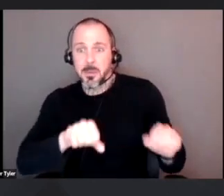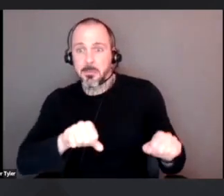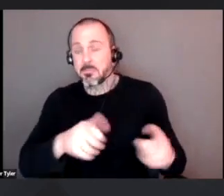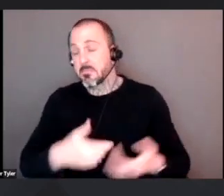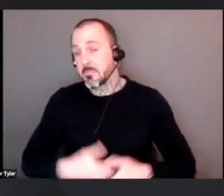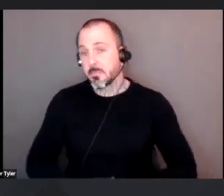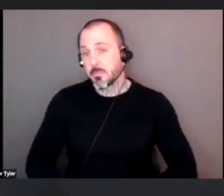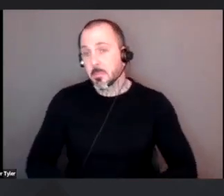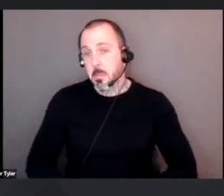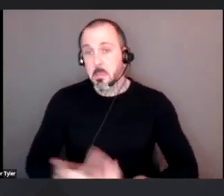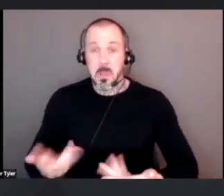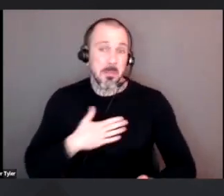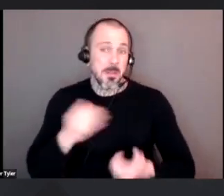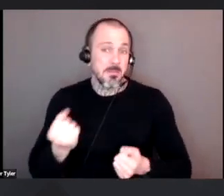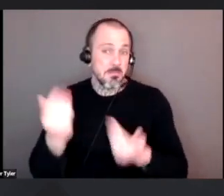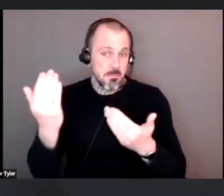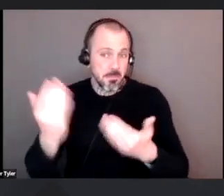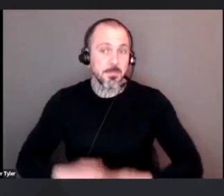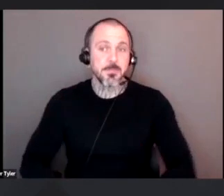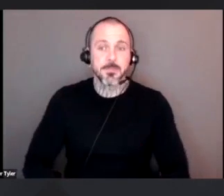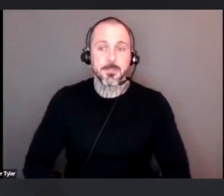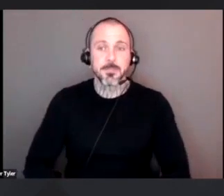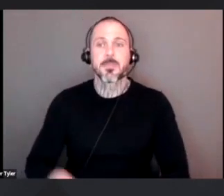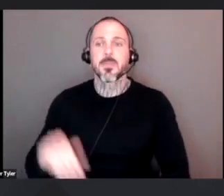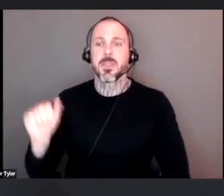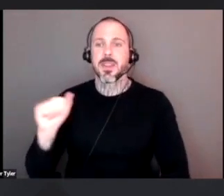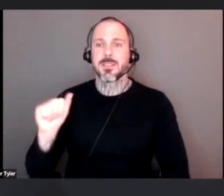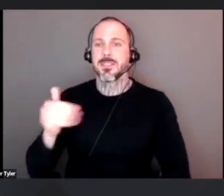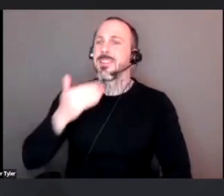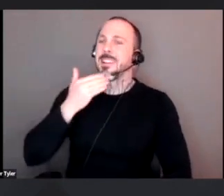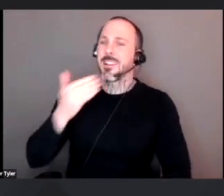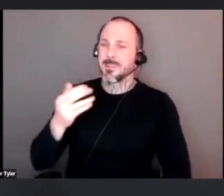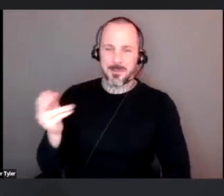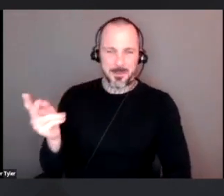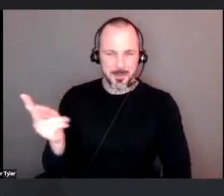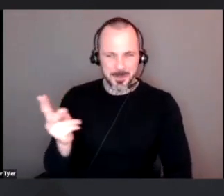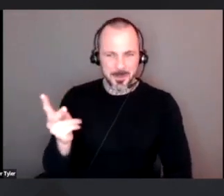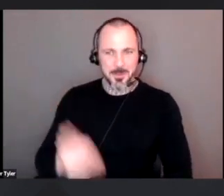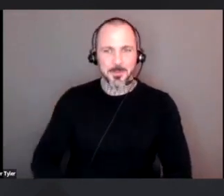So I've got lots of great questions coming in here. Abby's asking us, "How can an employer measure DEI efforts